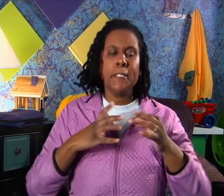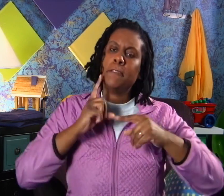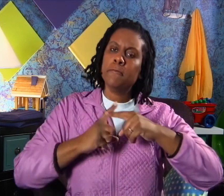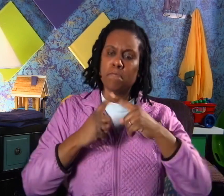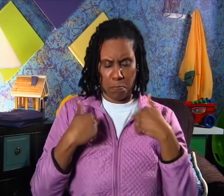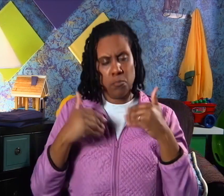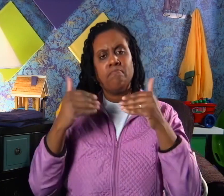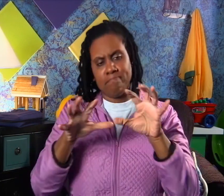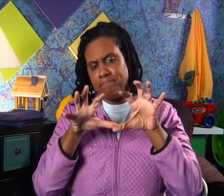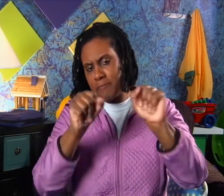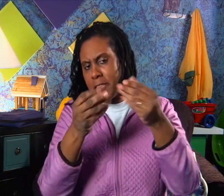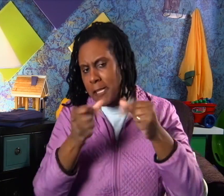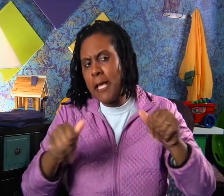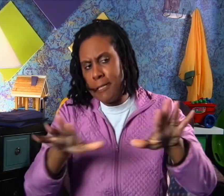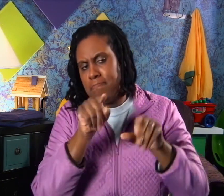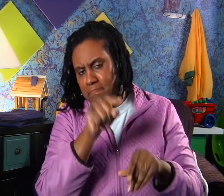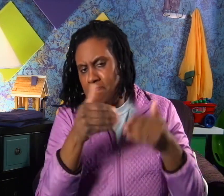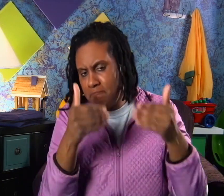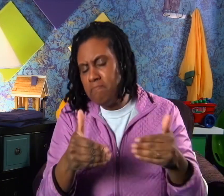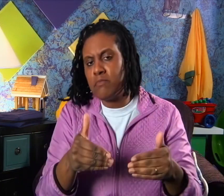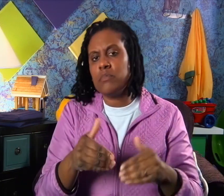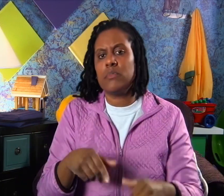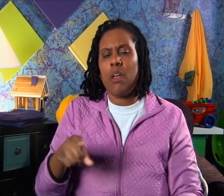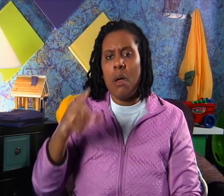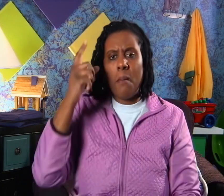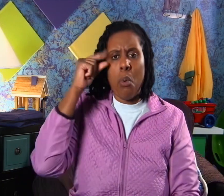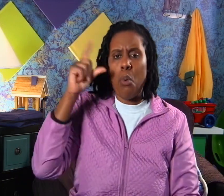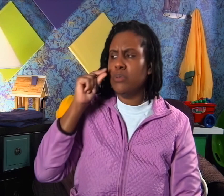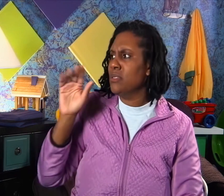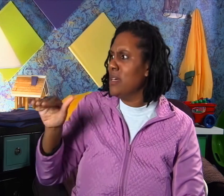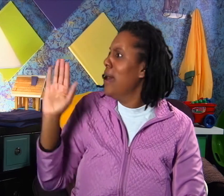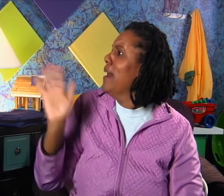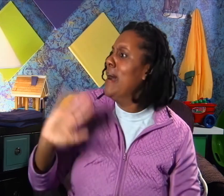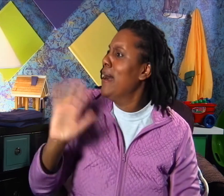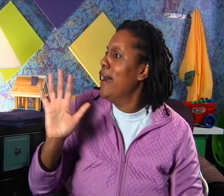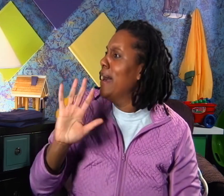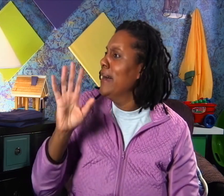THE PEOPLE DECIDED THEY WANTED TO TAKE THE LAND AFTER ALL, BUT MOSES PLEADED THEM NOT TO.